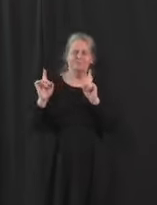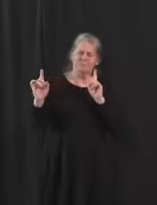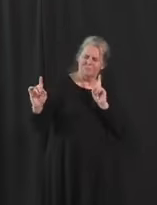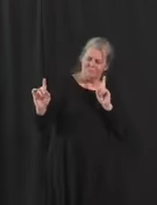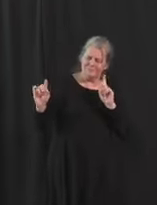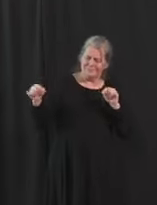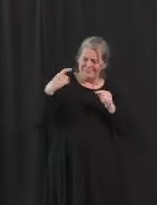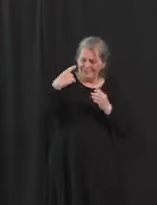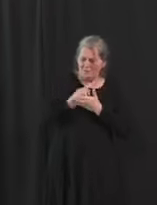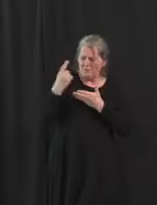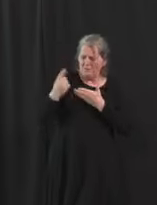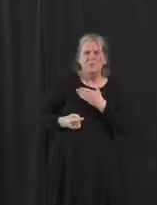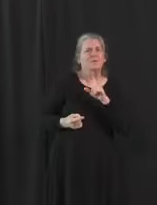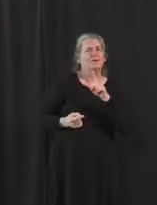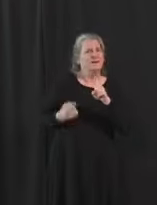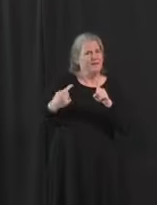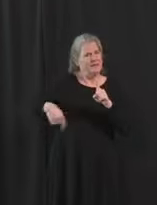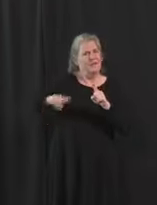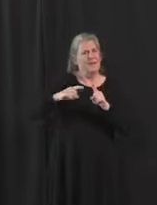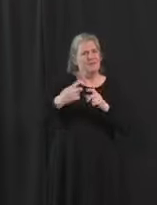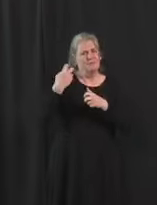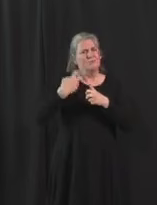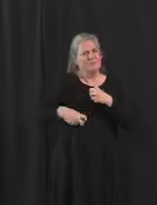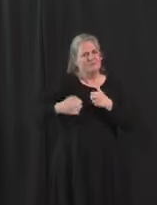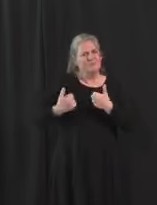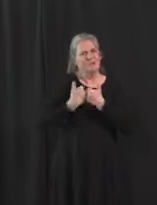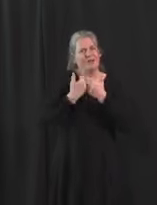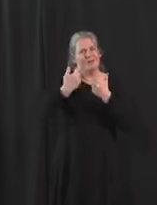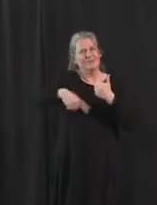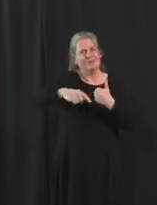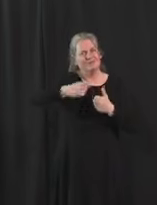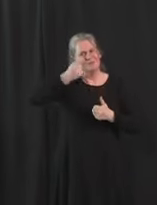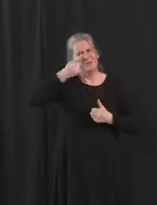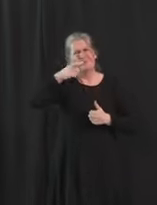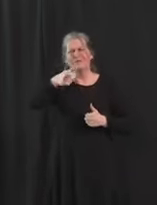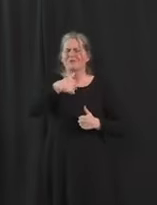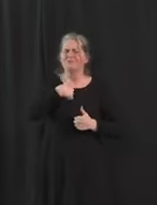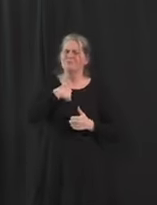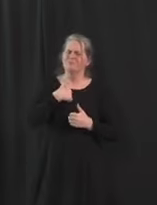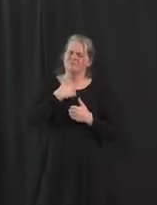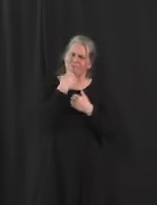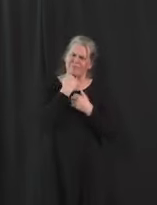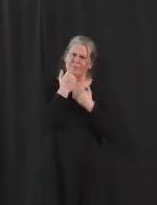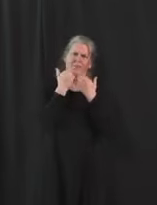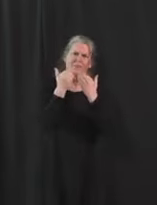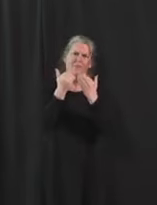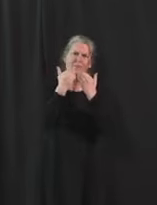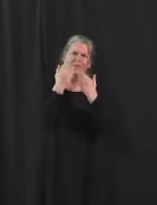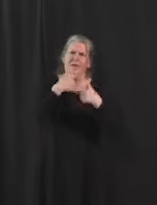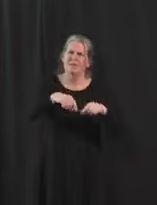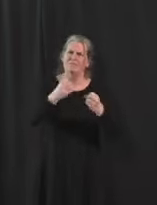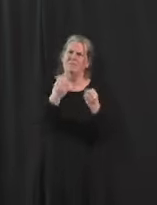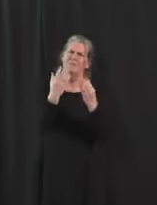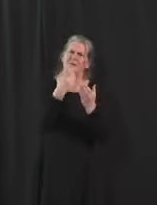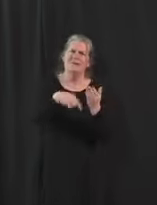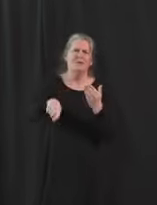WEEKEND WAS PARTICULARLY HARD. AND I UNDERSTAND THAT. I AM SO VERY GRATEFUL THAT SO MANY YUKONERS DID THE RIGHT